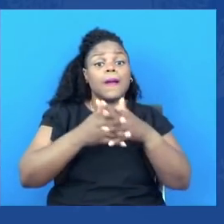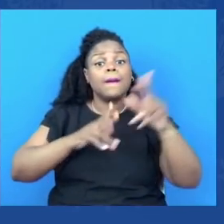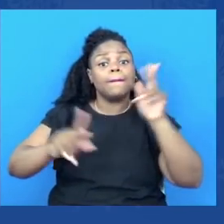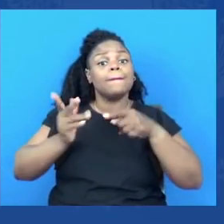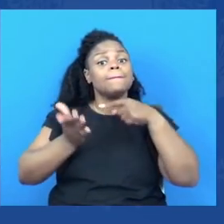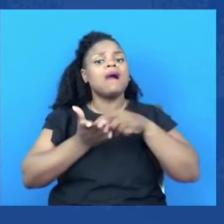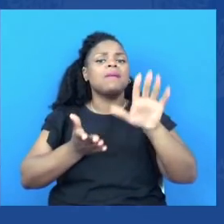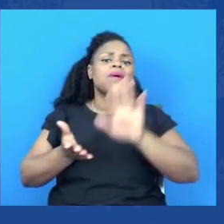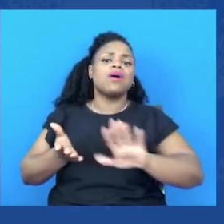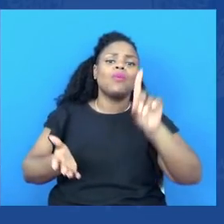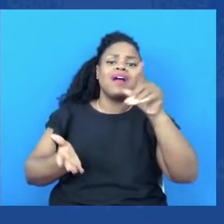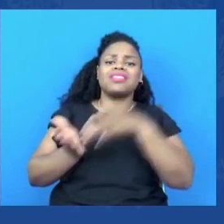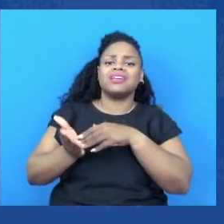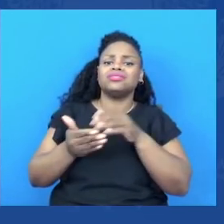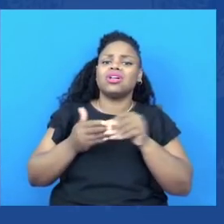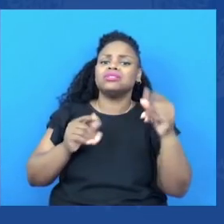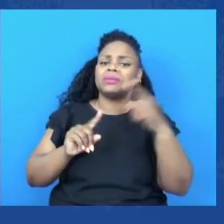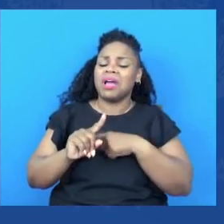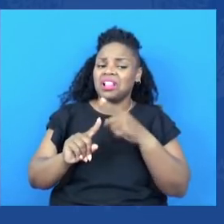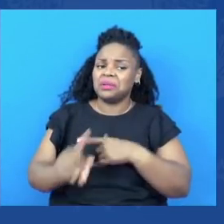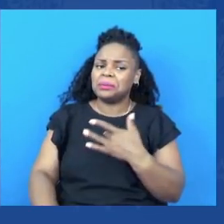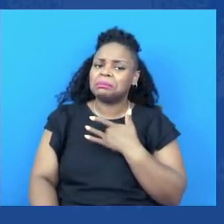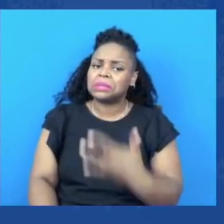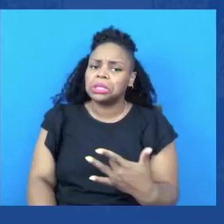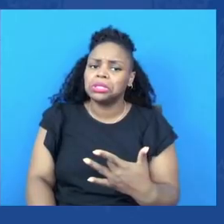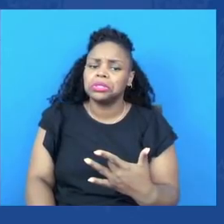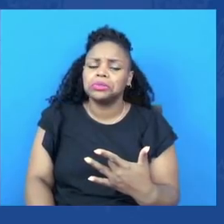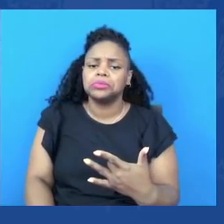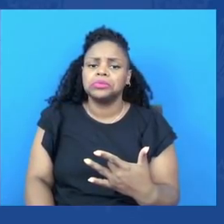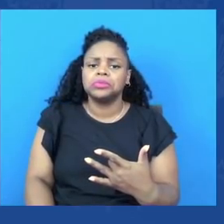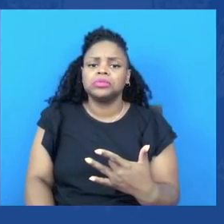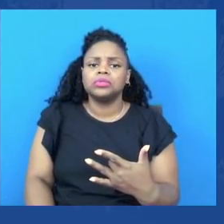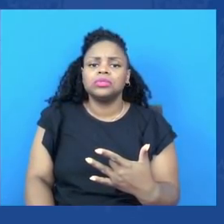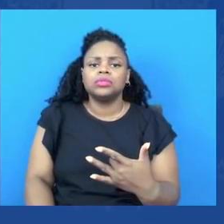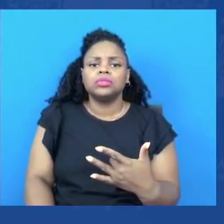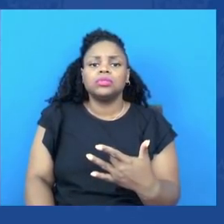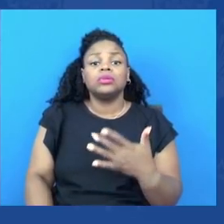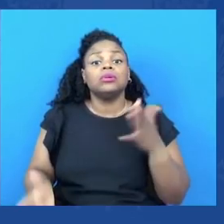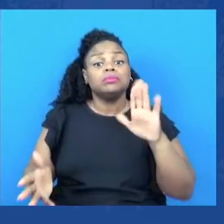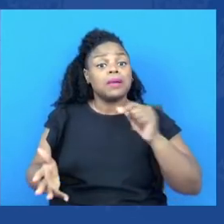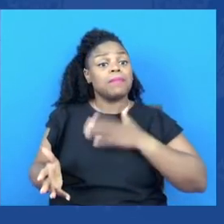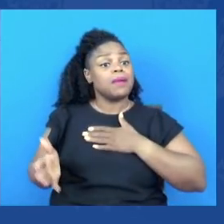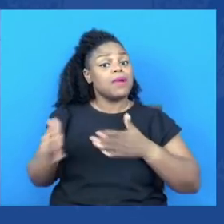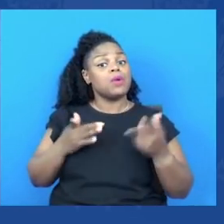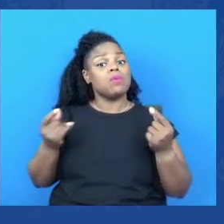by thousands of dollars and seniors would not pay more than $250 a month on average.